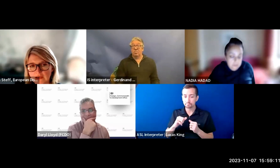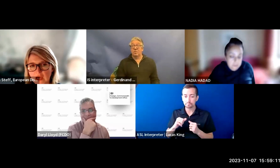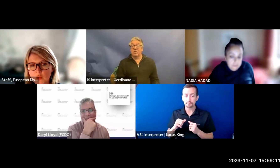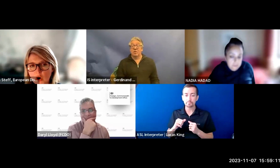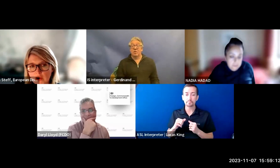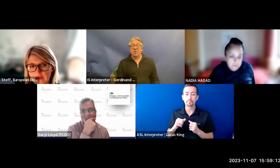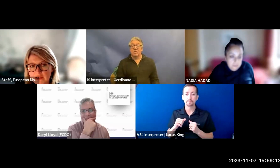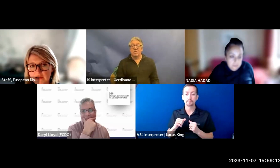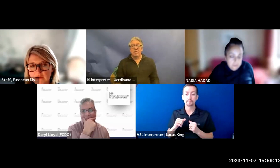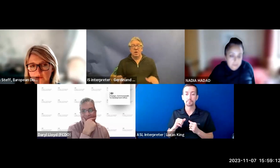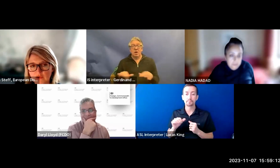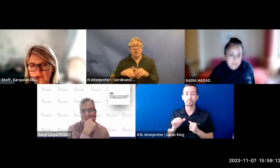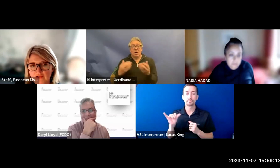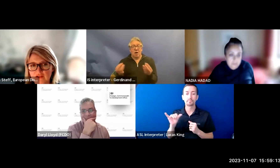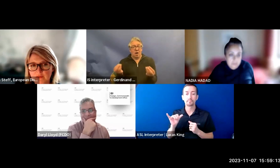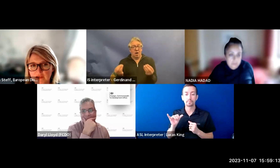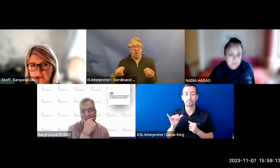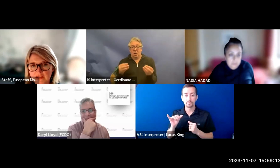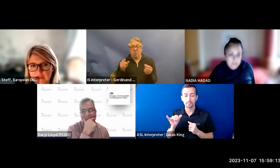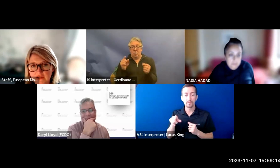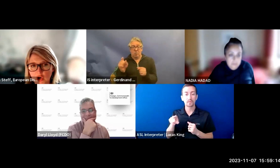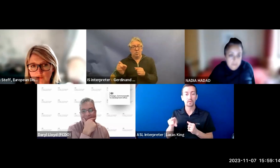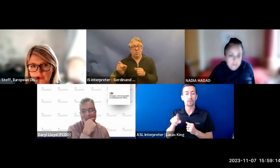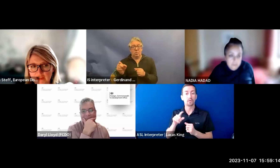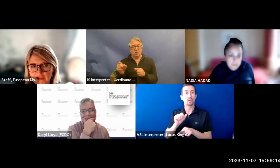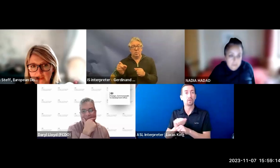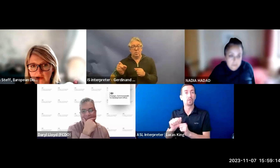working with the disability community